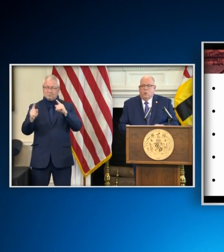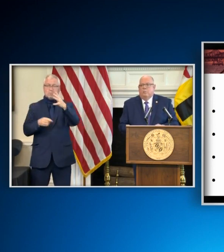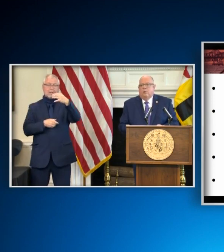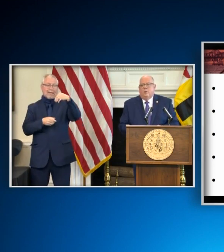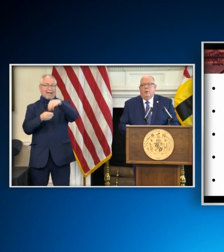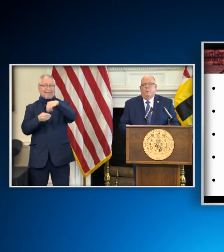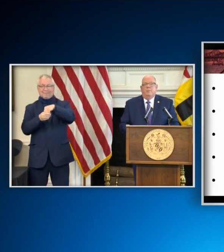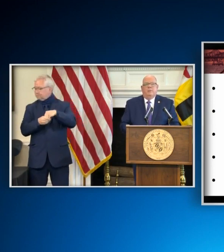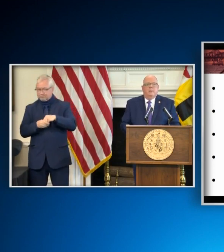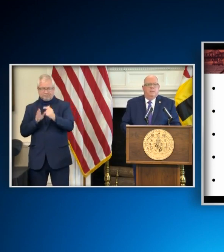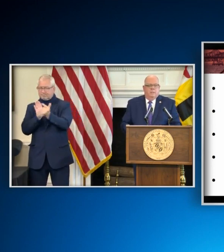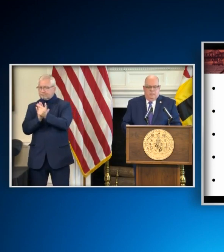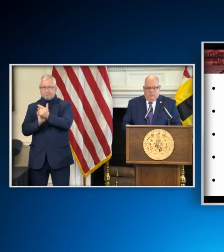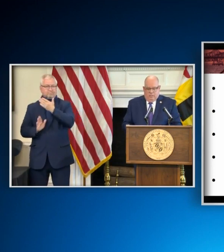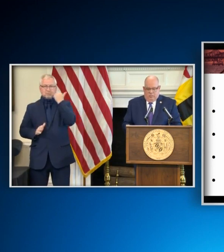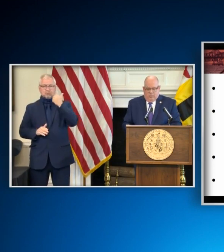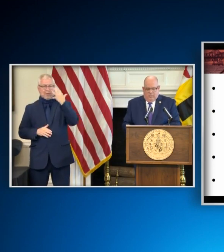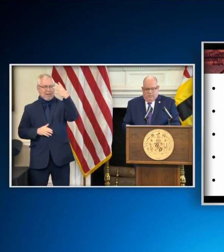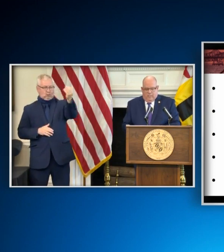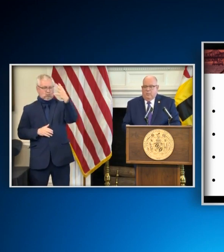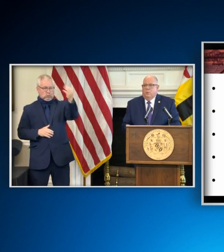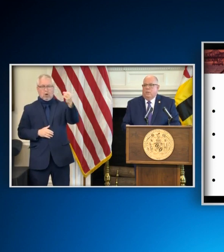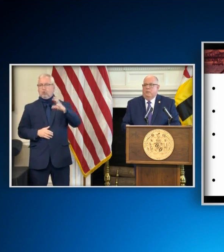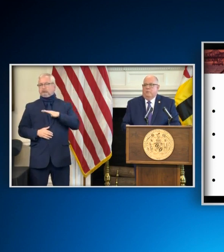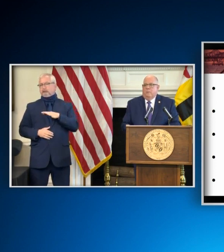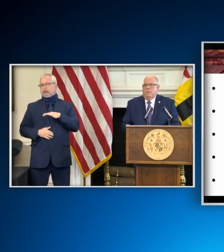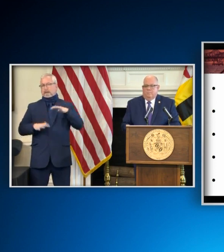OUTDOOR ACTIVITIES REMAIN SAFER THAN INDOOR ACTIVITIES.